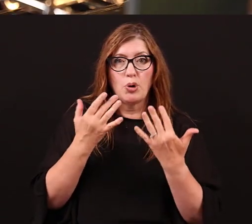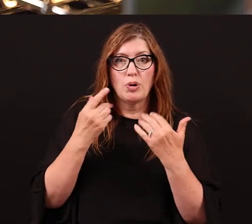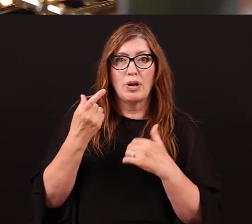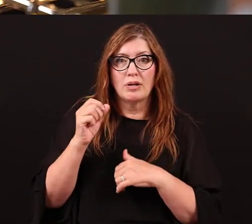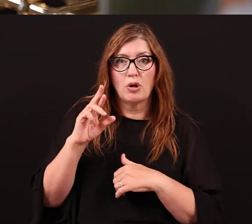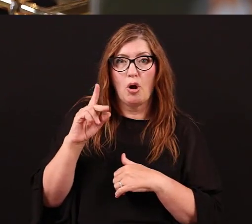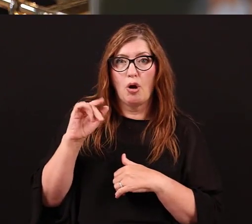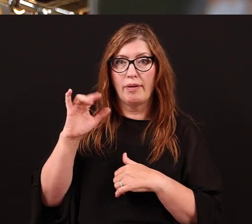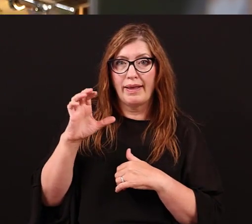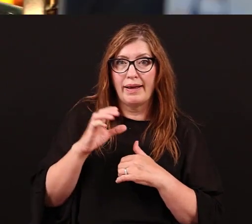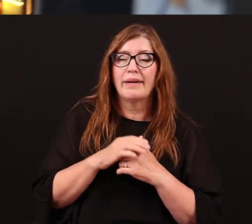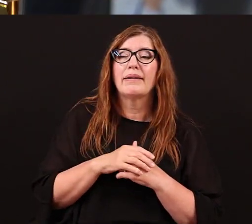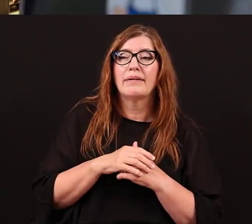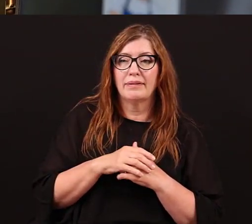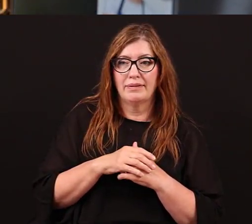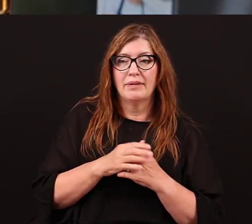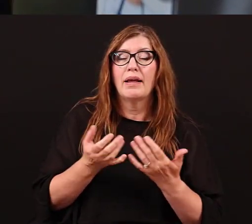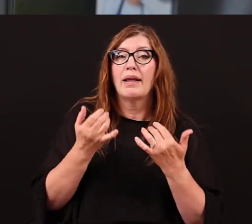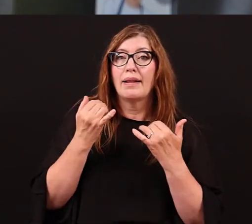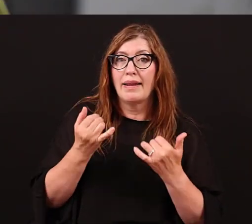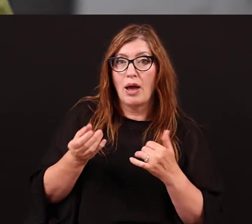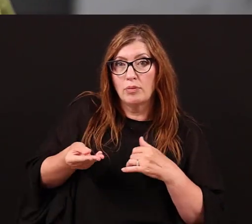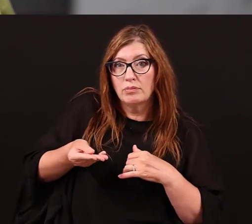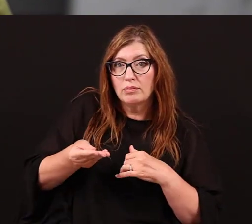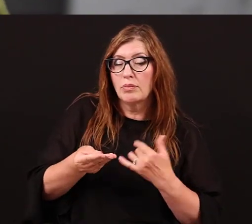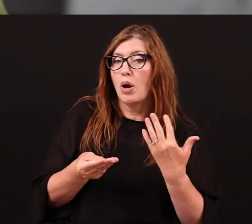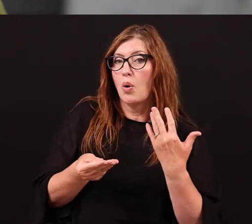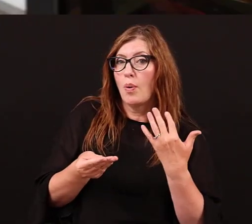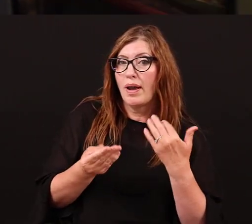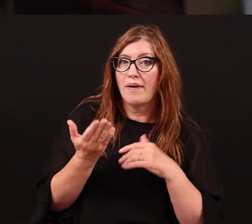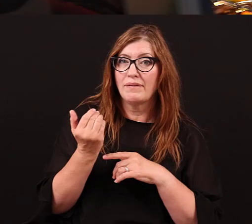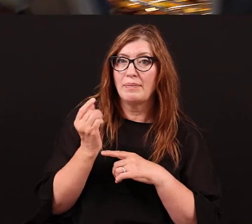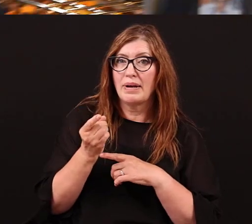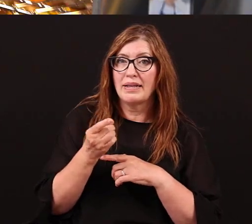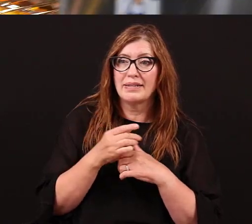Okay, now we're gonna put these in the oven and then we'll wait 15 minutes.